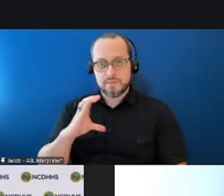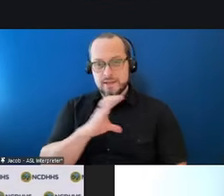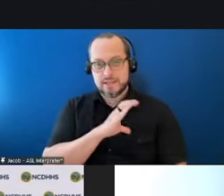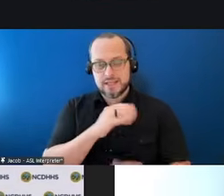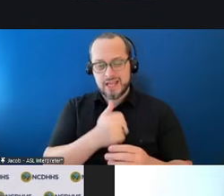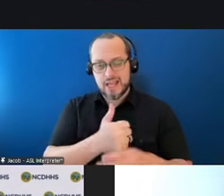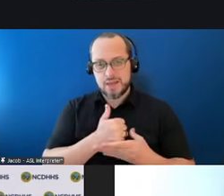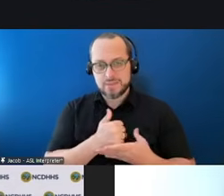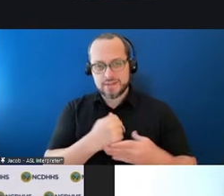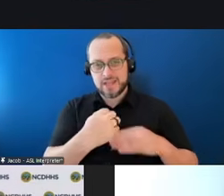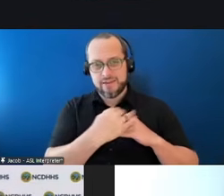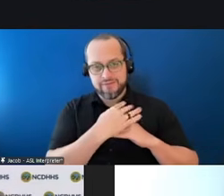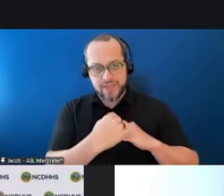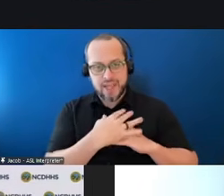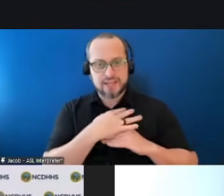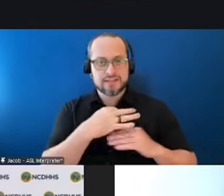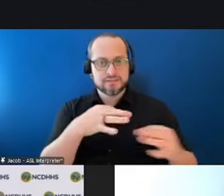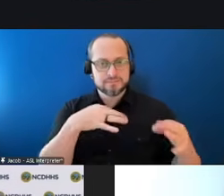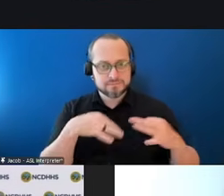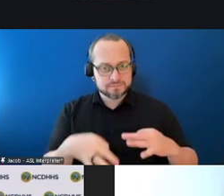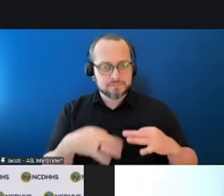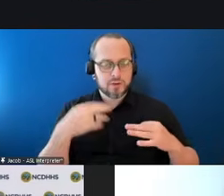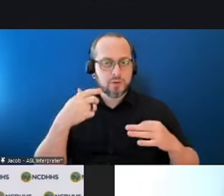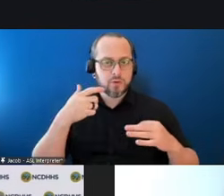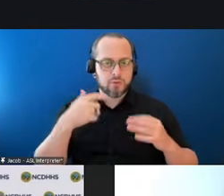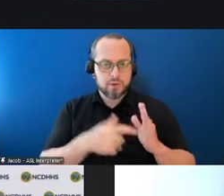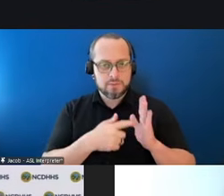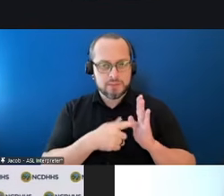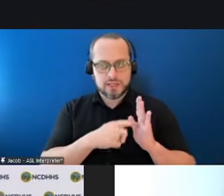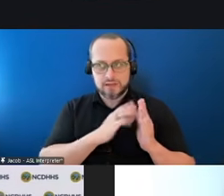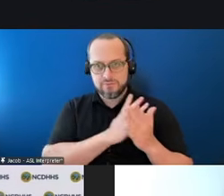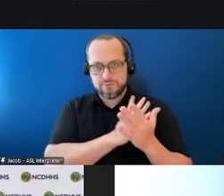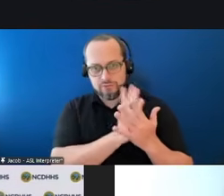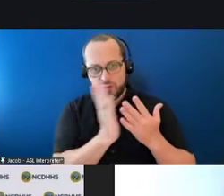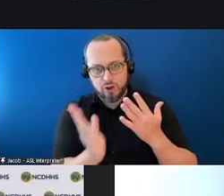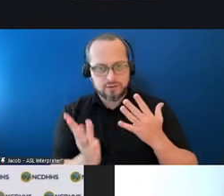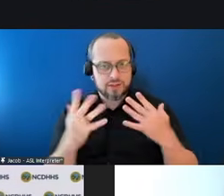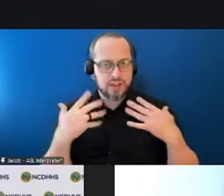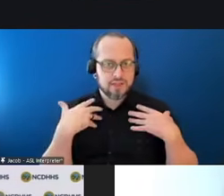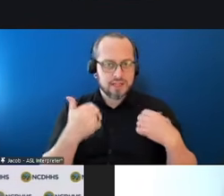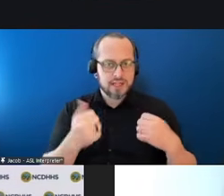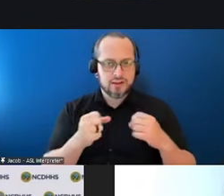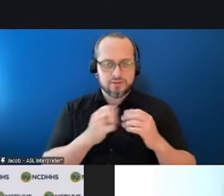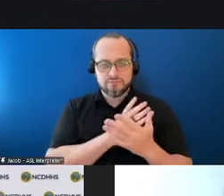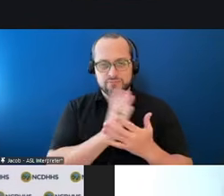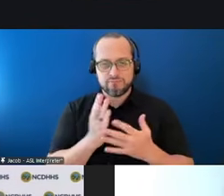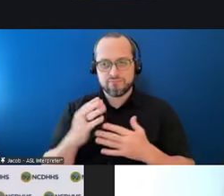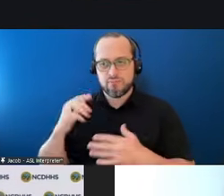has representatives from across the health care spectrum u bringing in rural voices, providers,